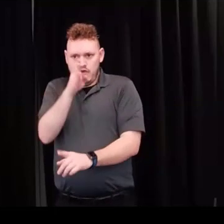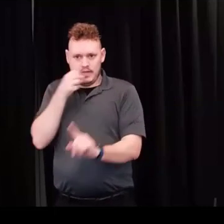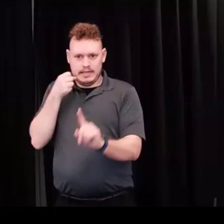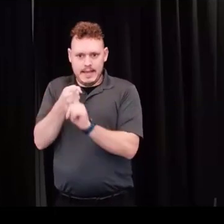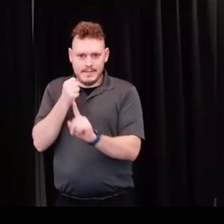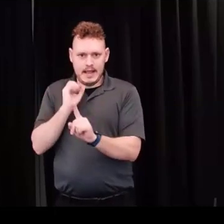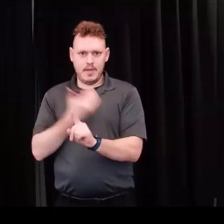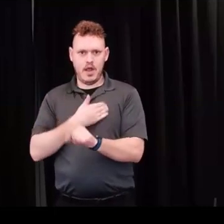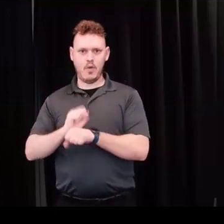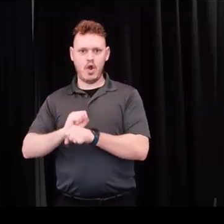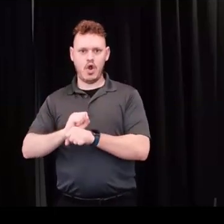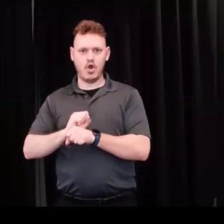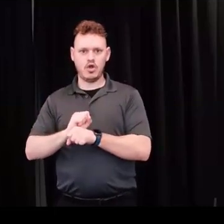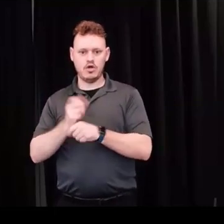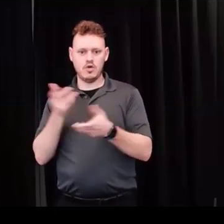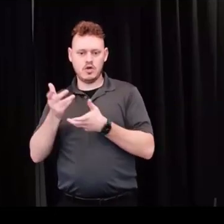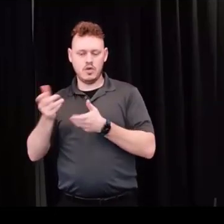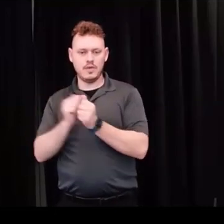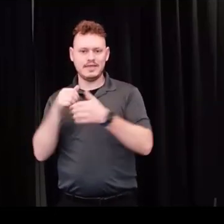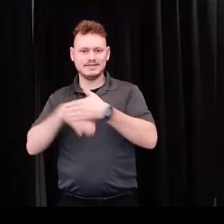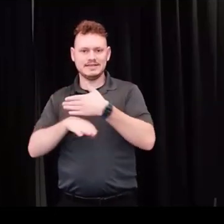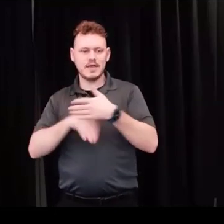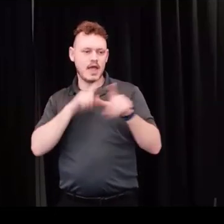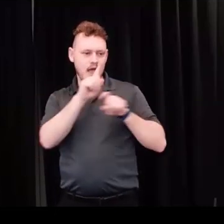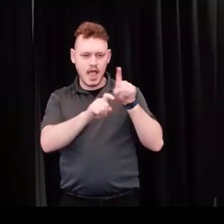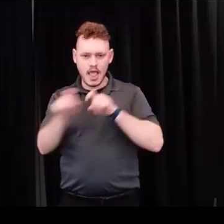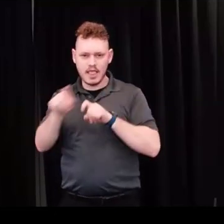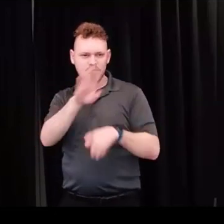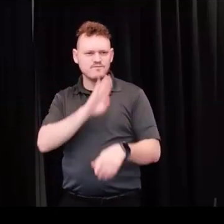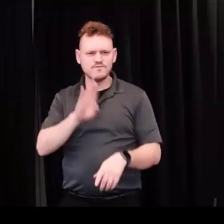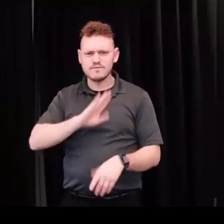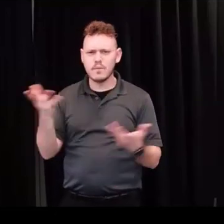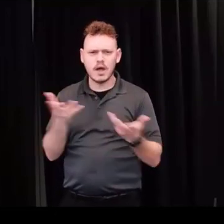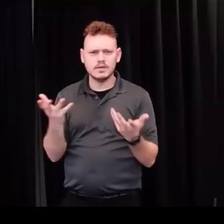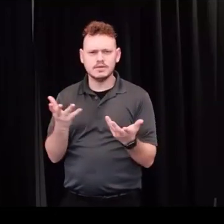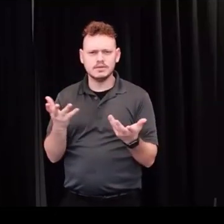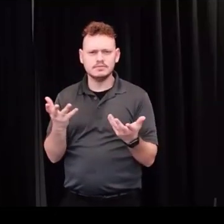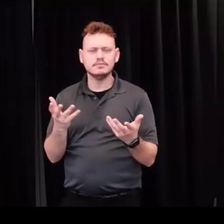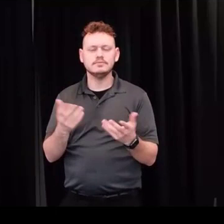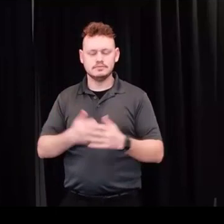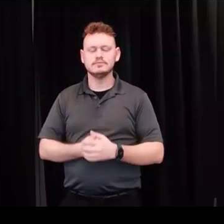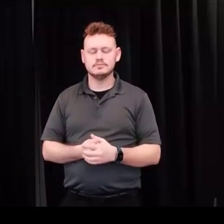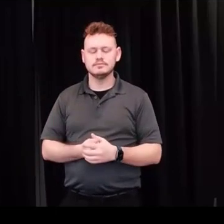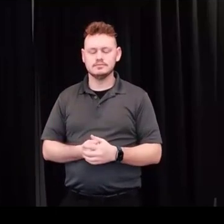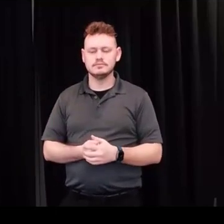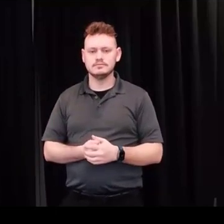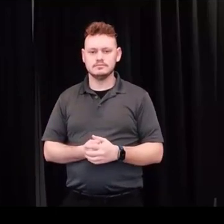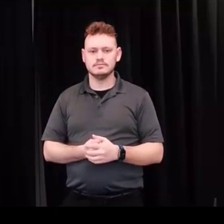doing with accessibility and we asked them what their pain points were. Which if you look to the,